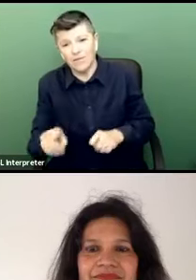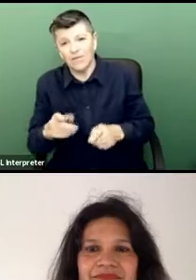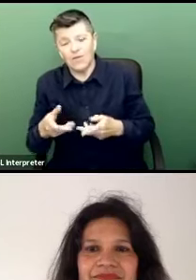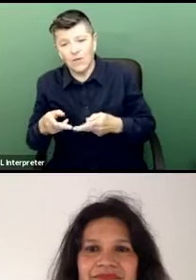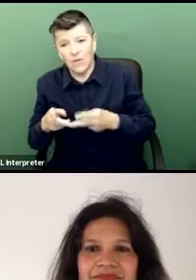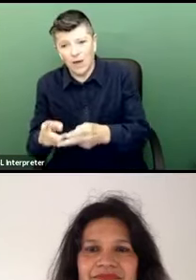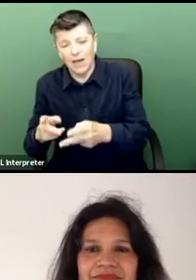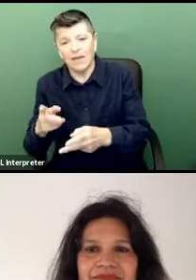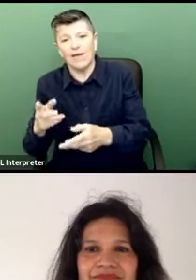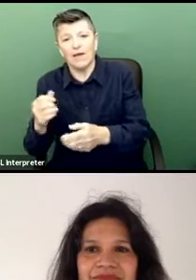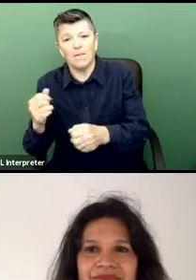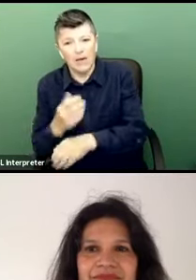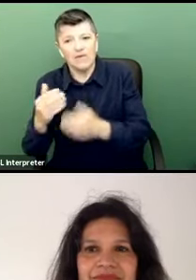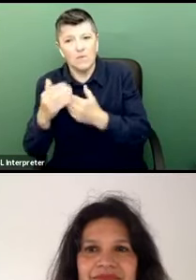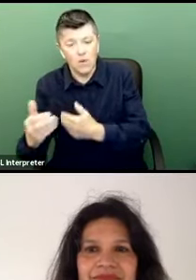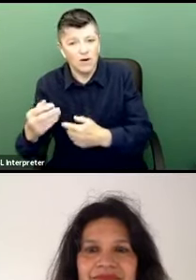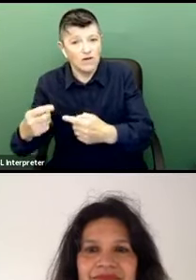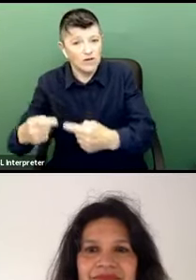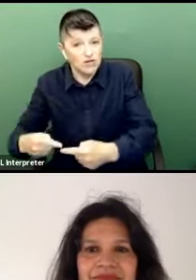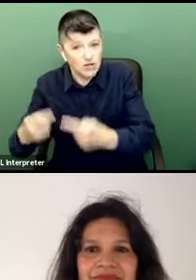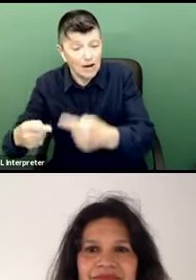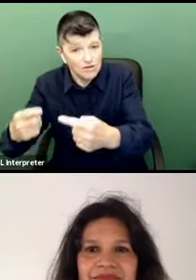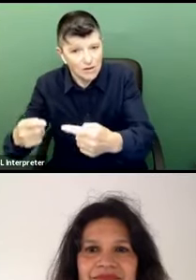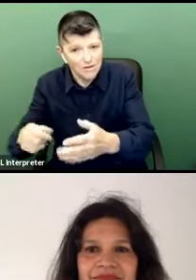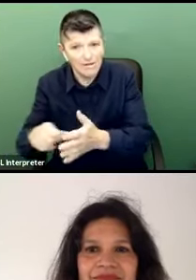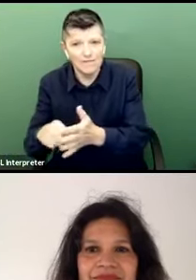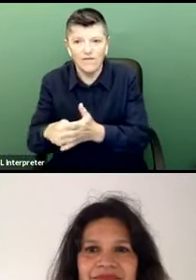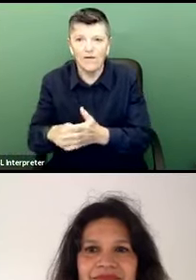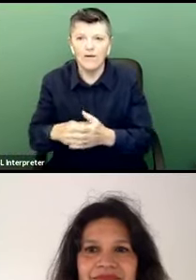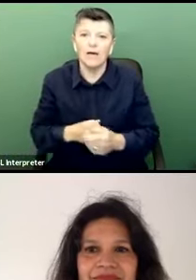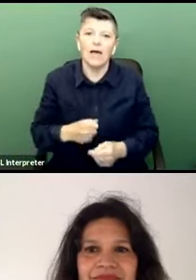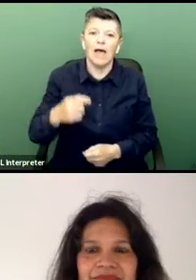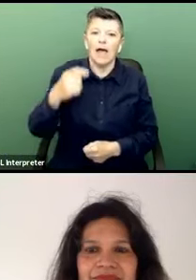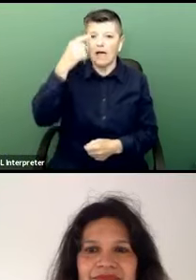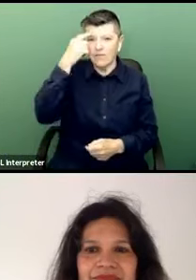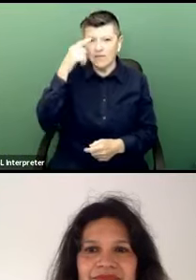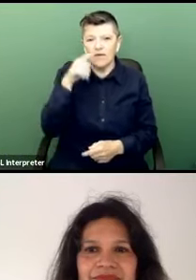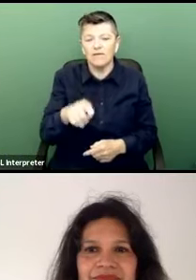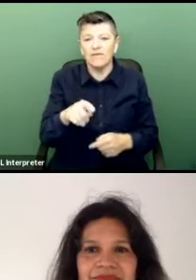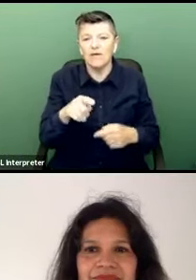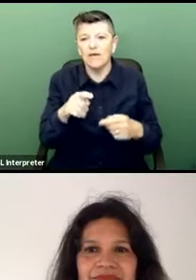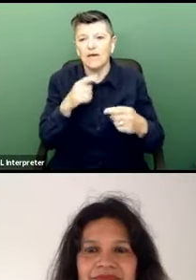all the way. Wollstonecraft was more focused on certain things than Tom